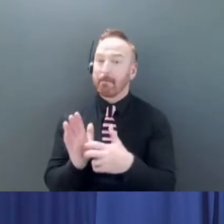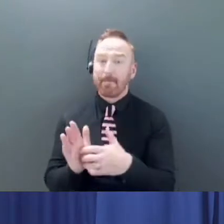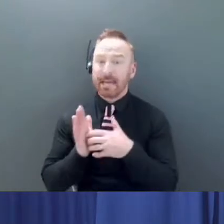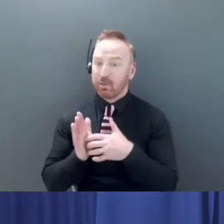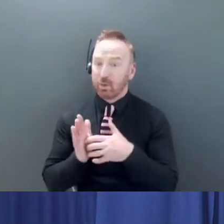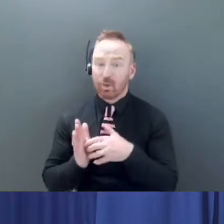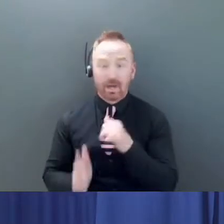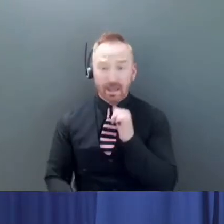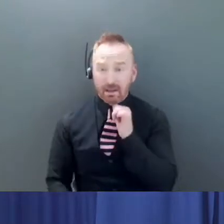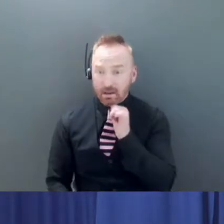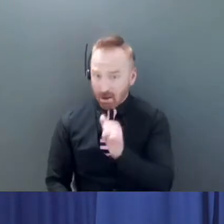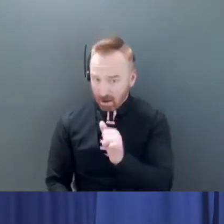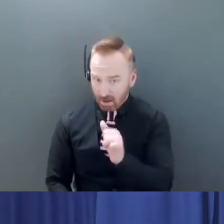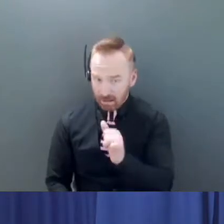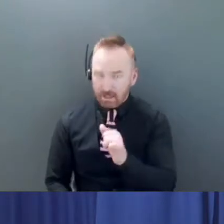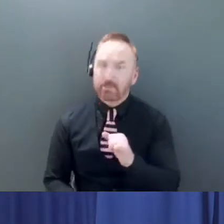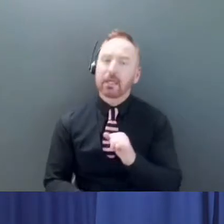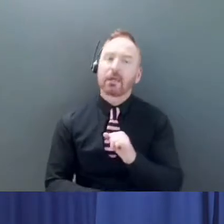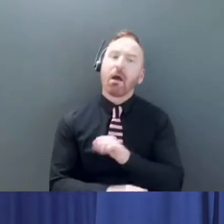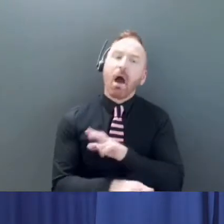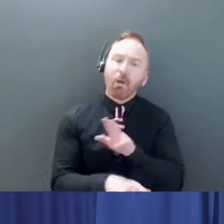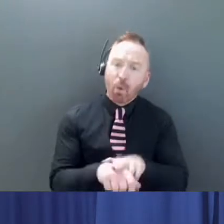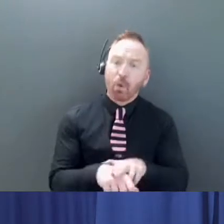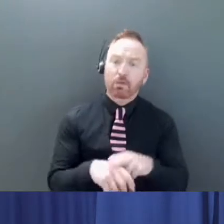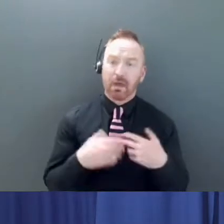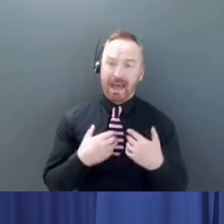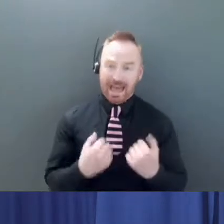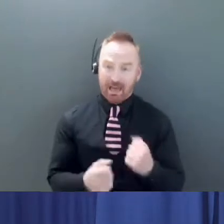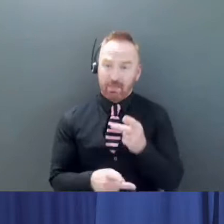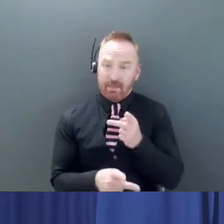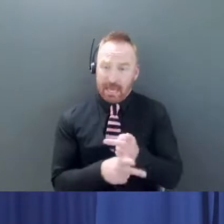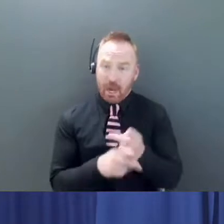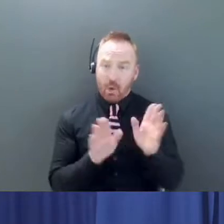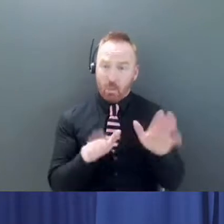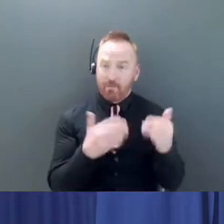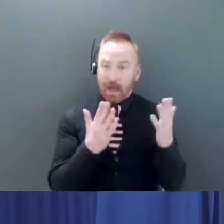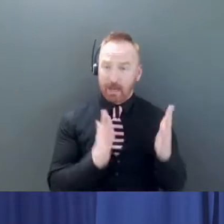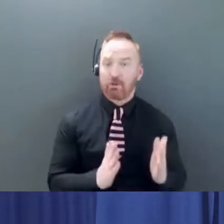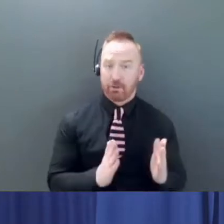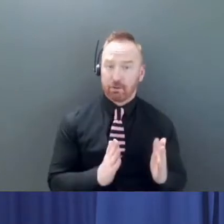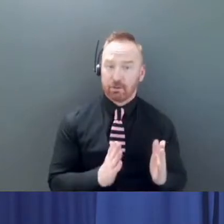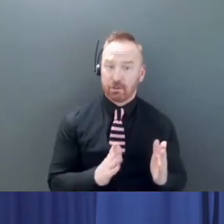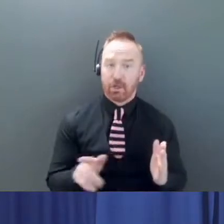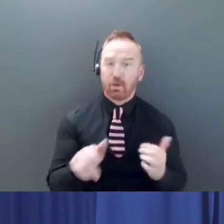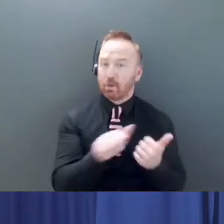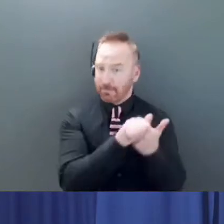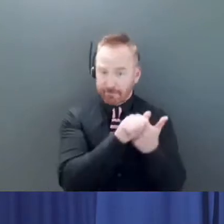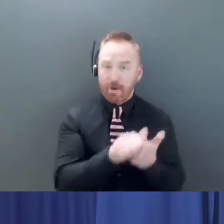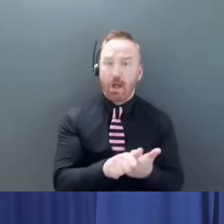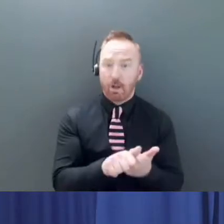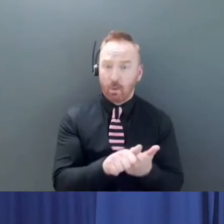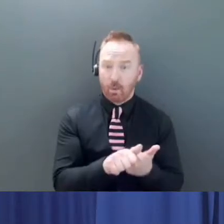It will not be mandatory. Of course we have healthcare providers who do follow and